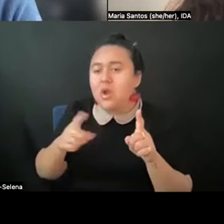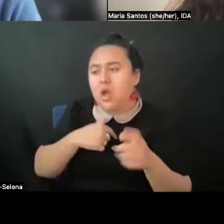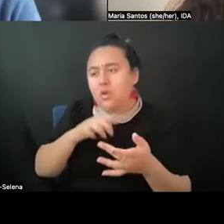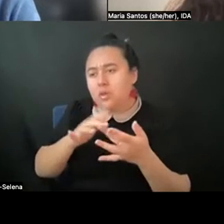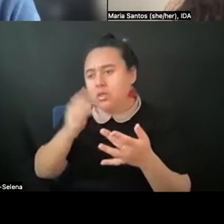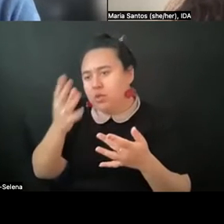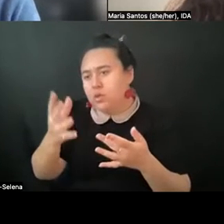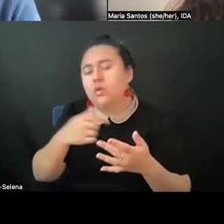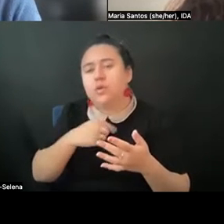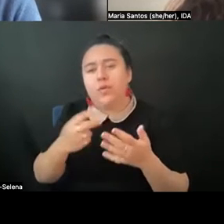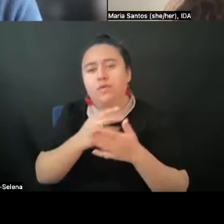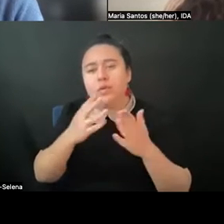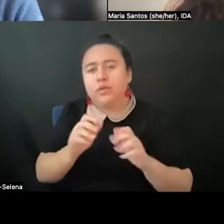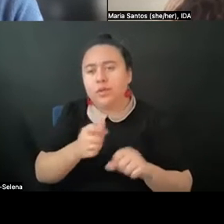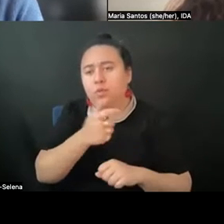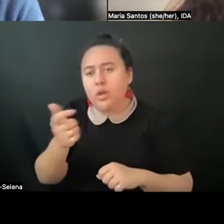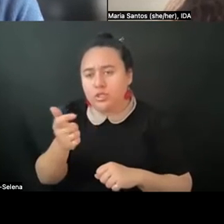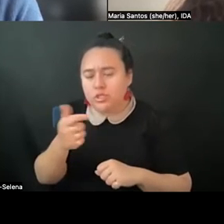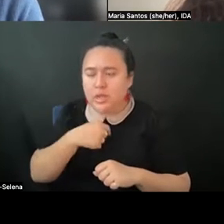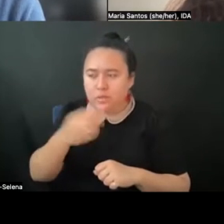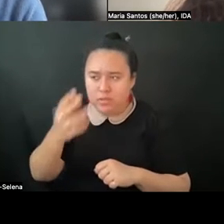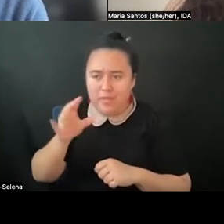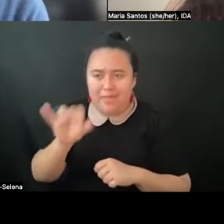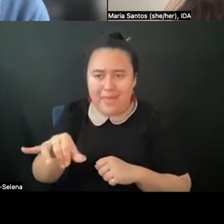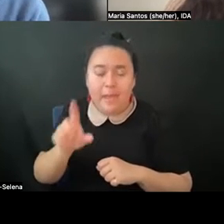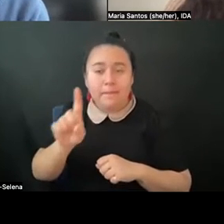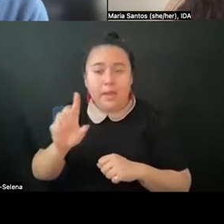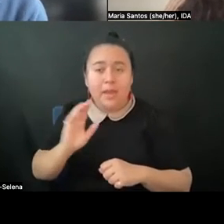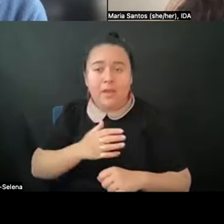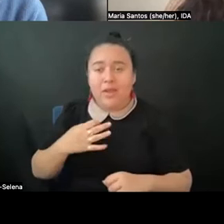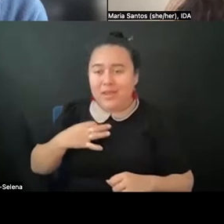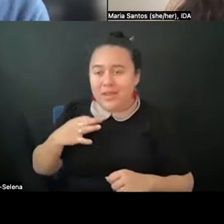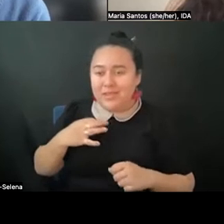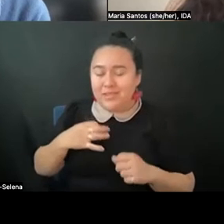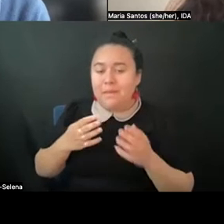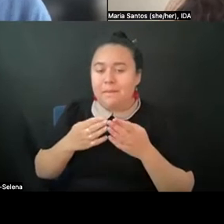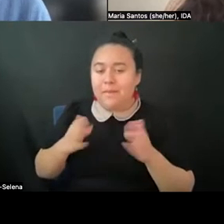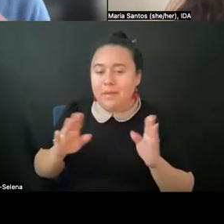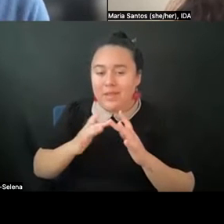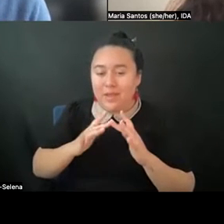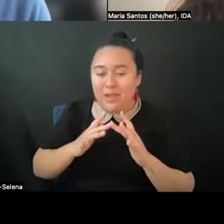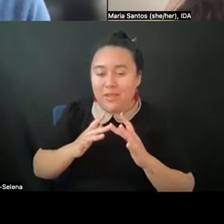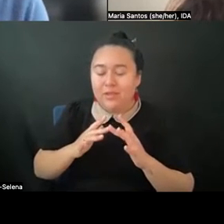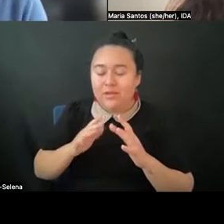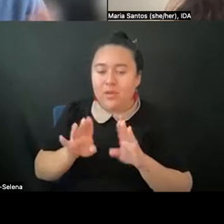reviewers can watch it. But because our eligibility is publicly on the website and the open call is -- you do have that